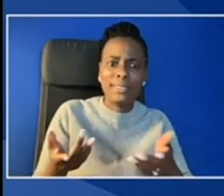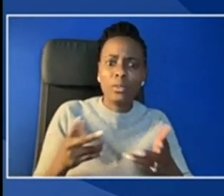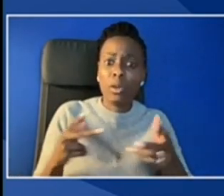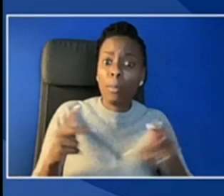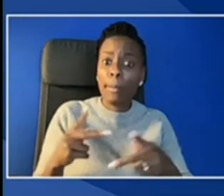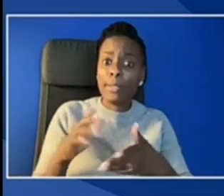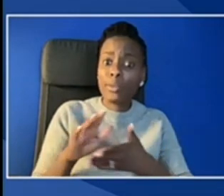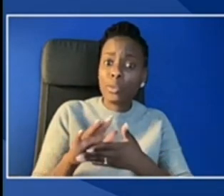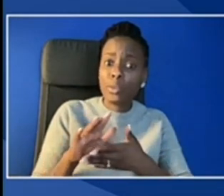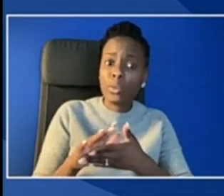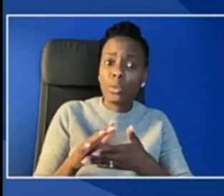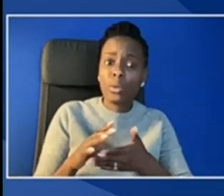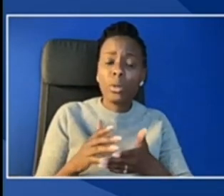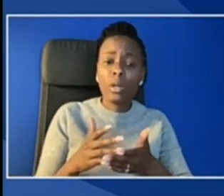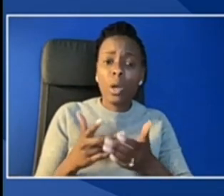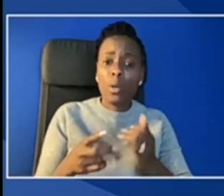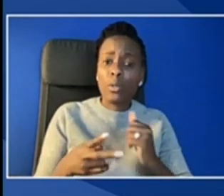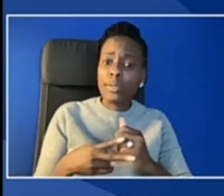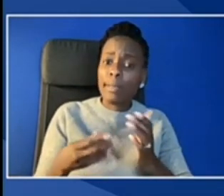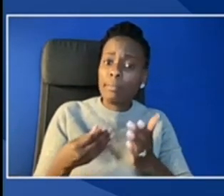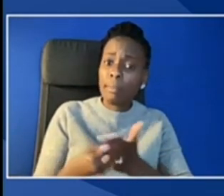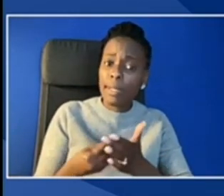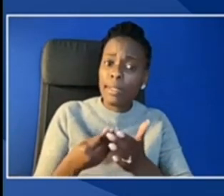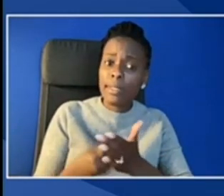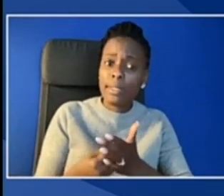I'm just saving up money. I'm just going to wind up paying out of pocket.